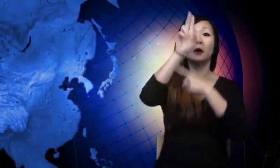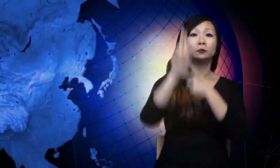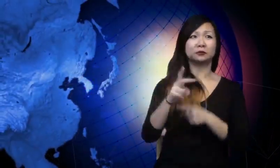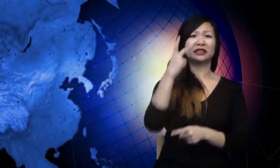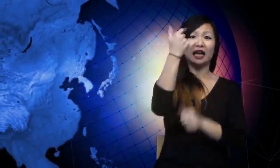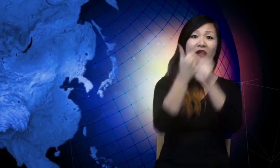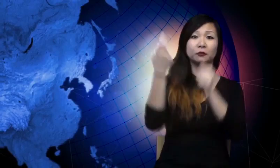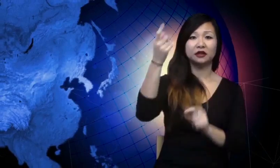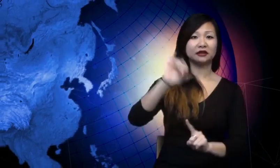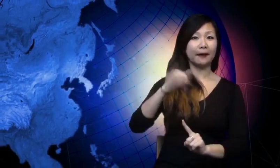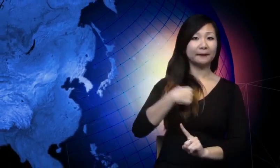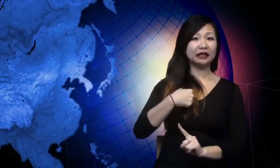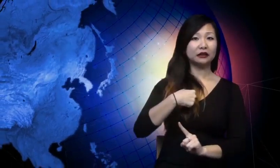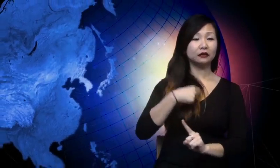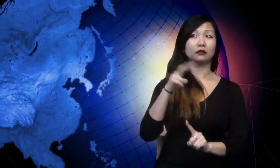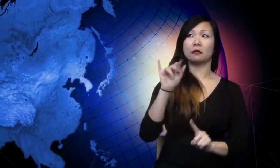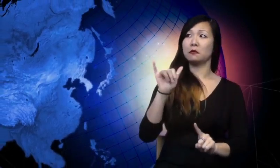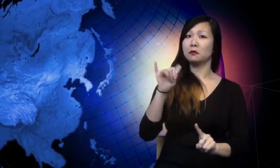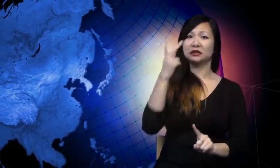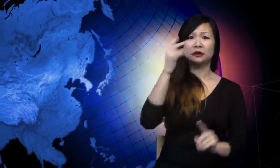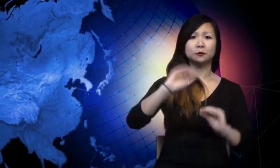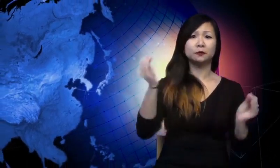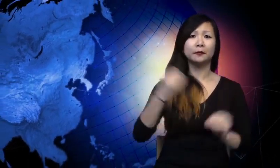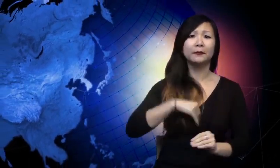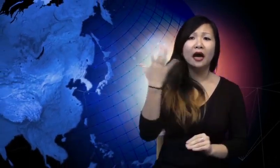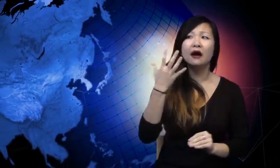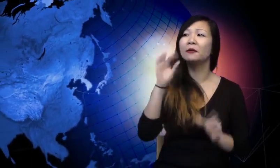myself in an environment where everyone looked like me! I saw no white people,